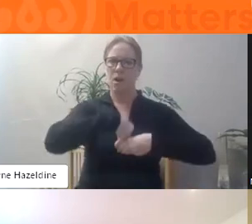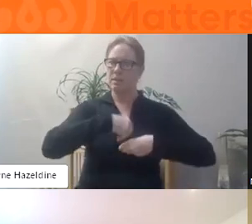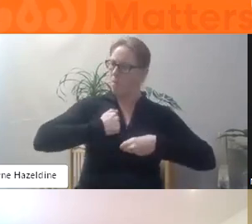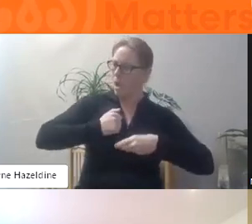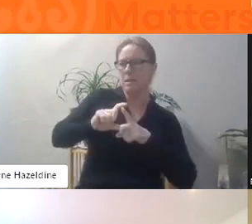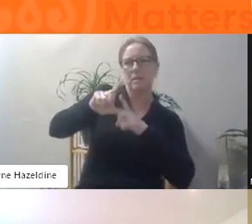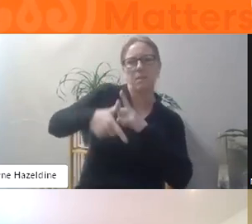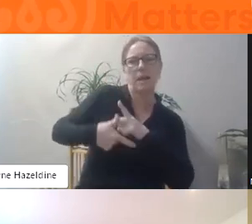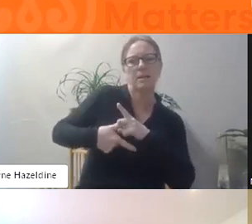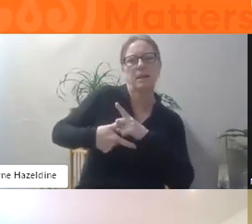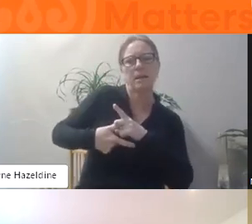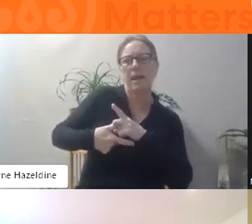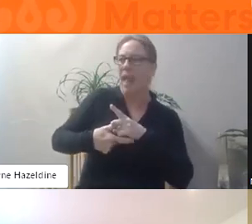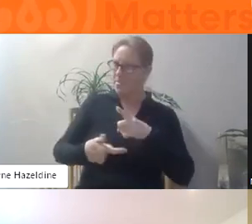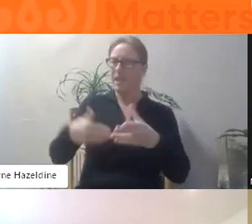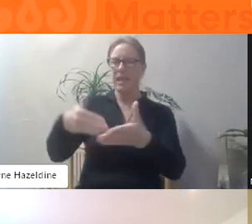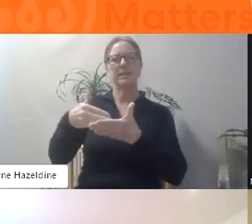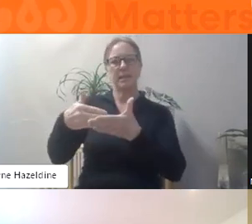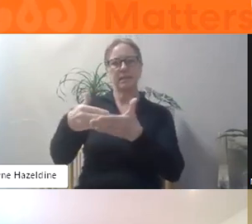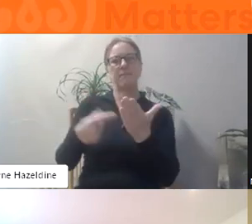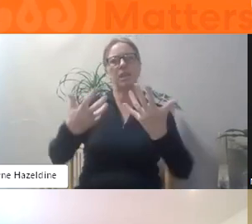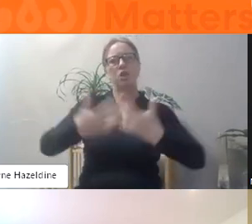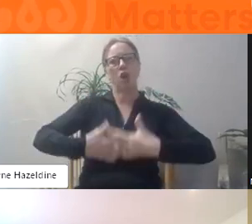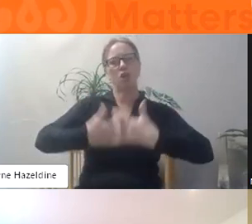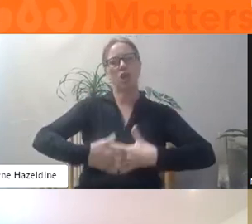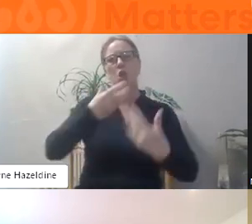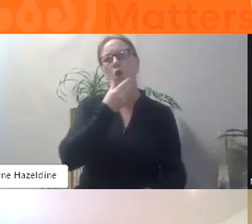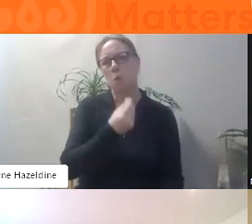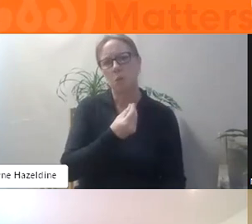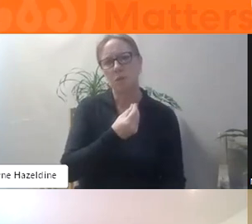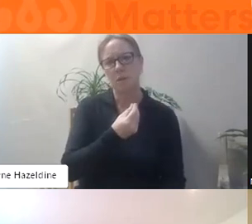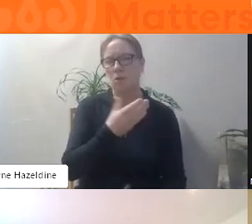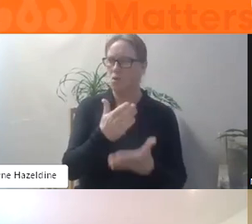and the assistive technology I use. Embracing assistive technology